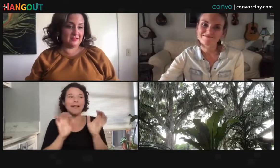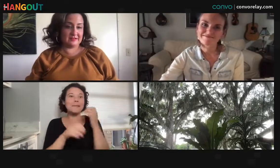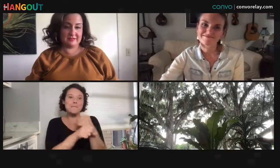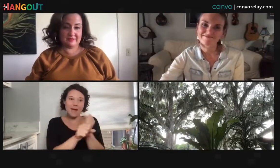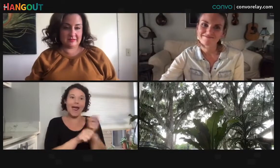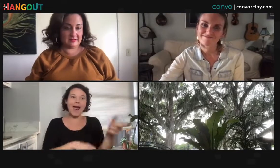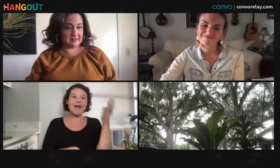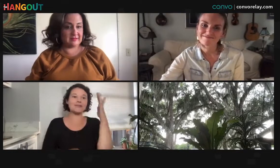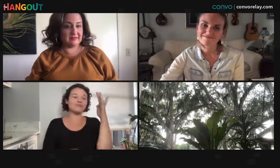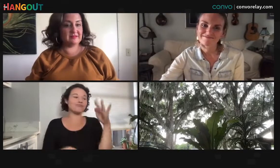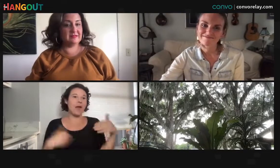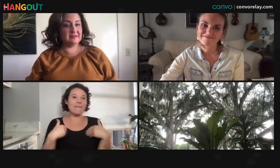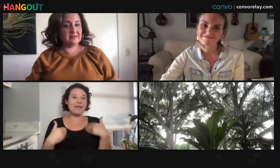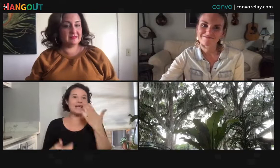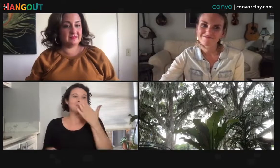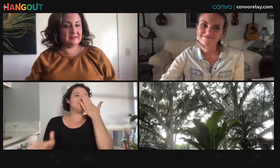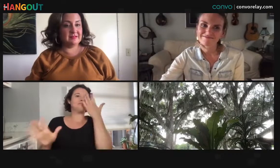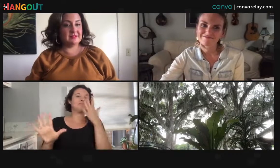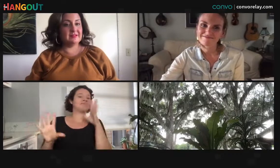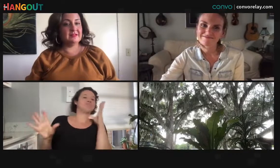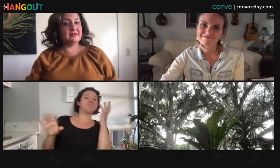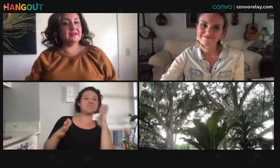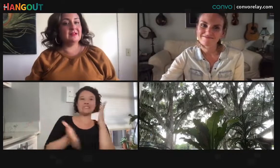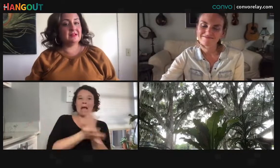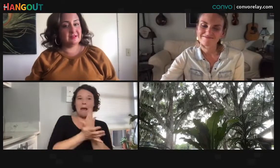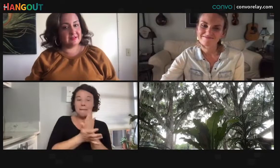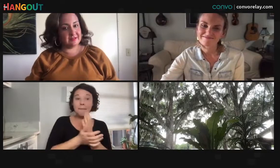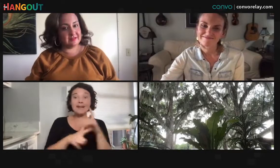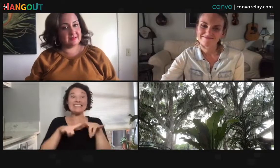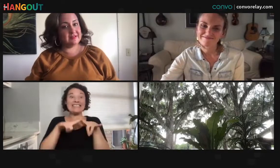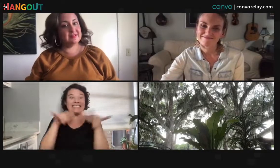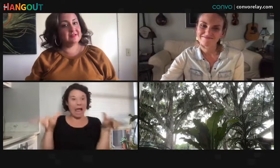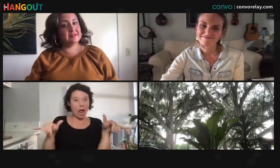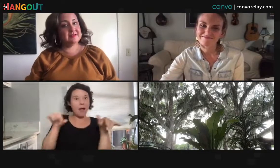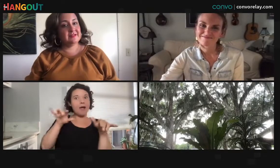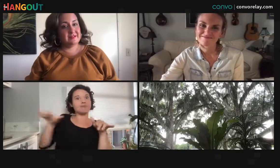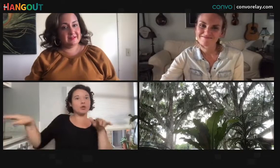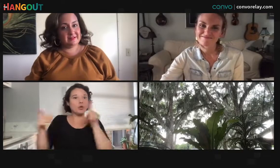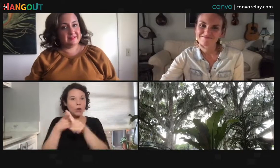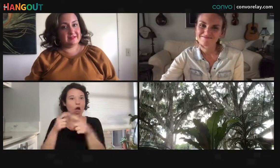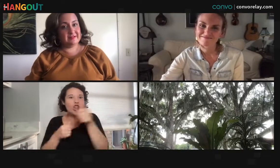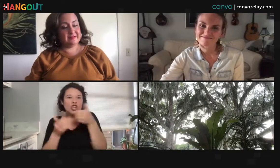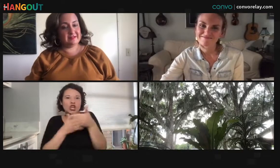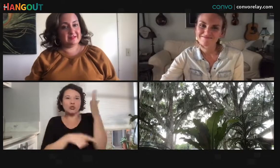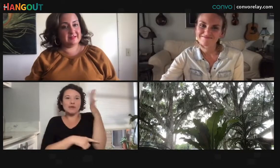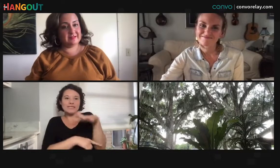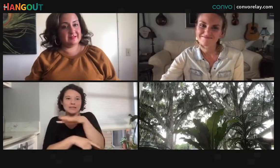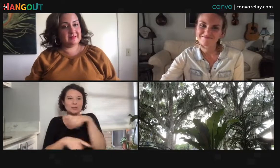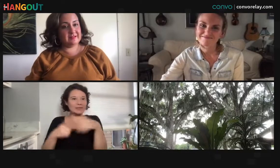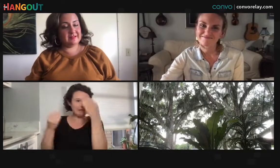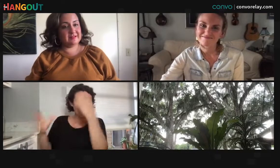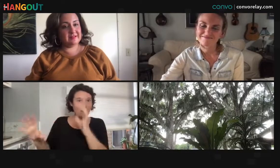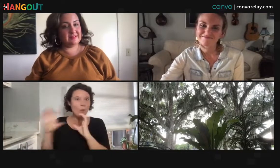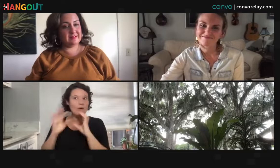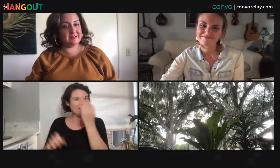starts to eat the tree the tree will create a scent that'll scare the animal away it also